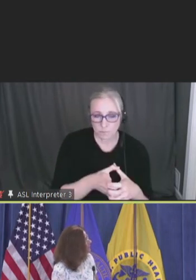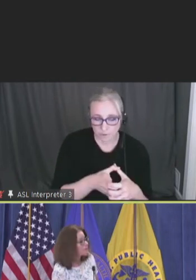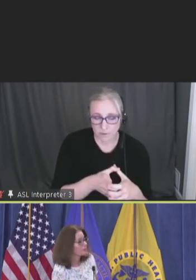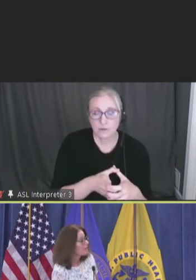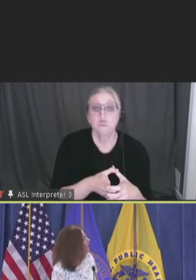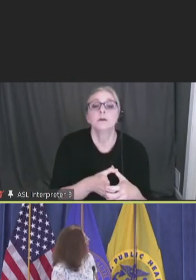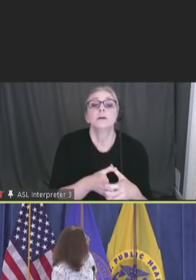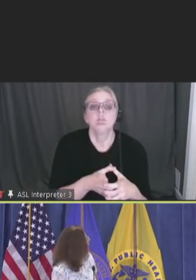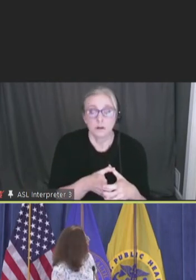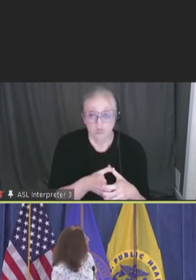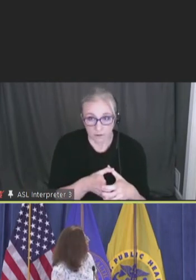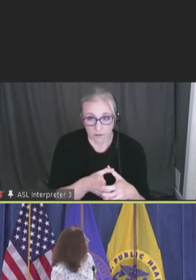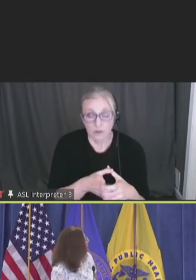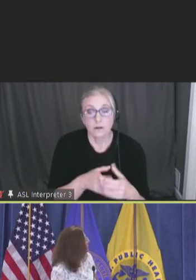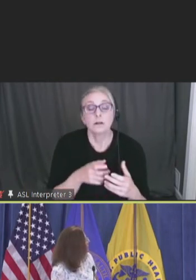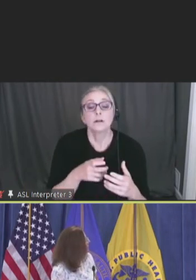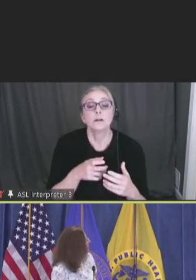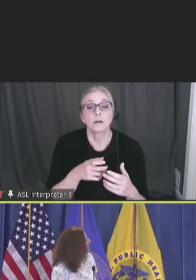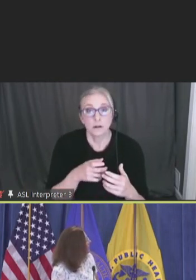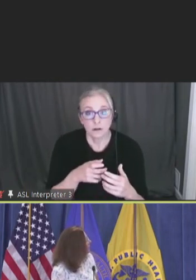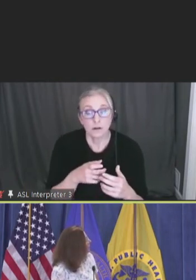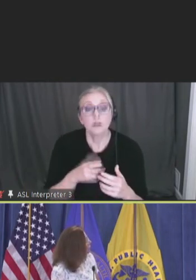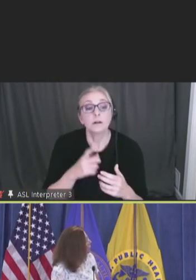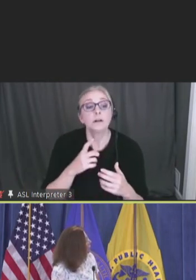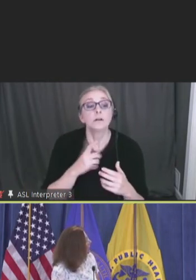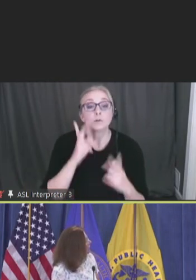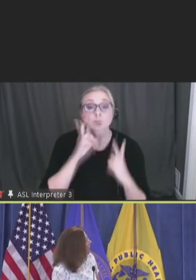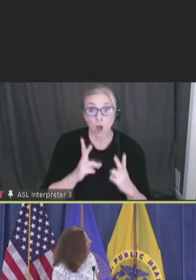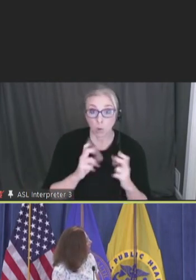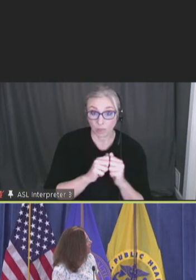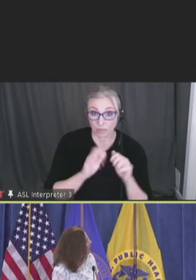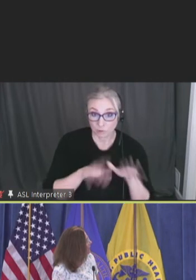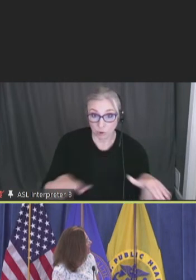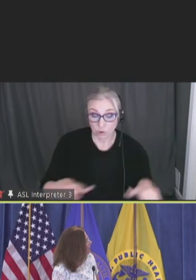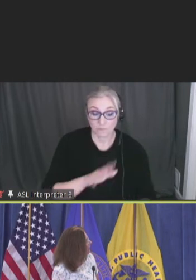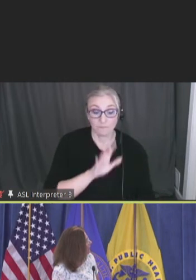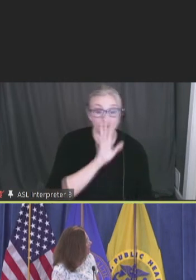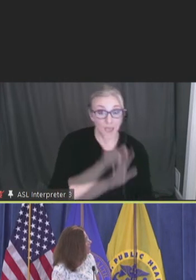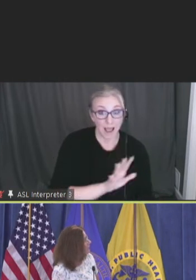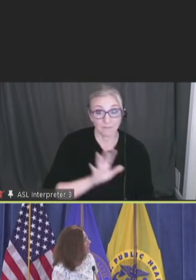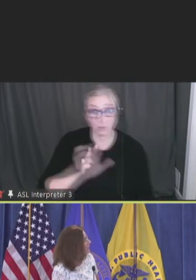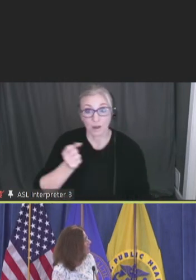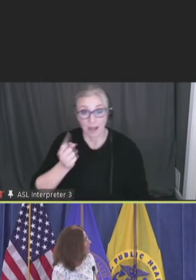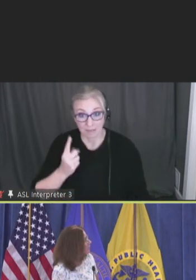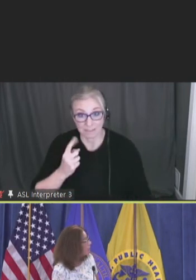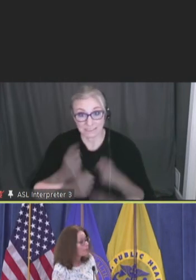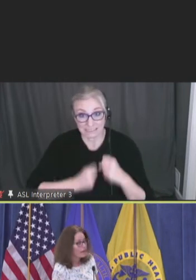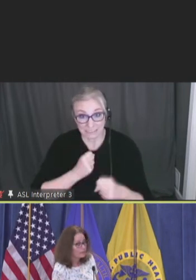and that -- but we found among children aged 5 to 11 in the years in the VSD, no outcome